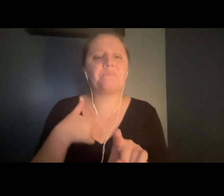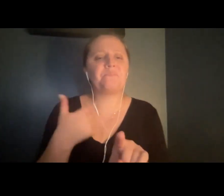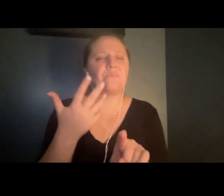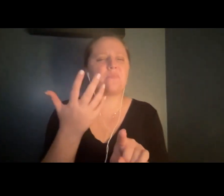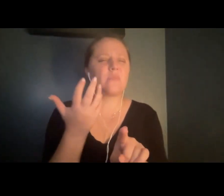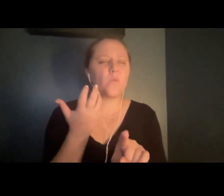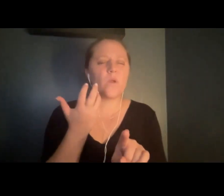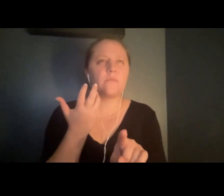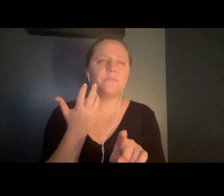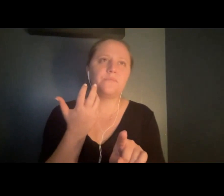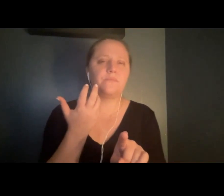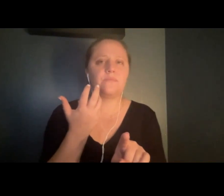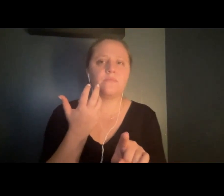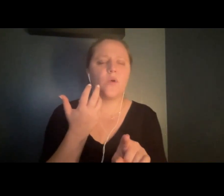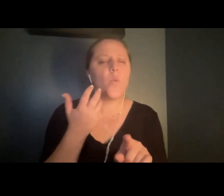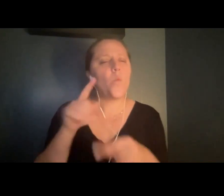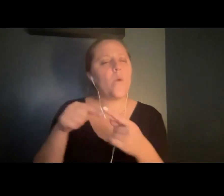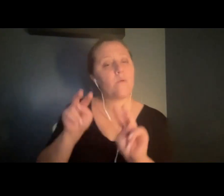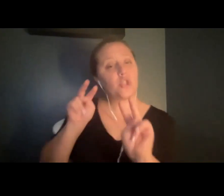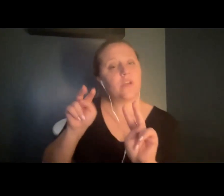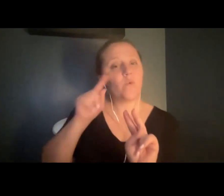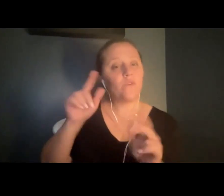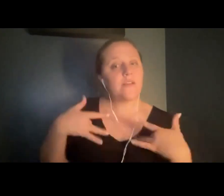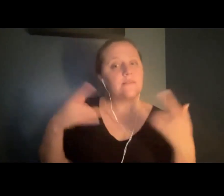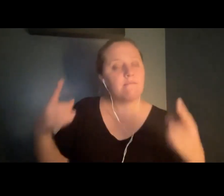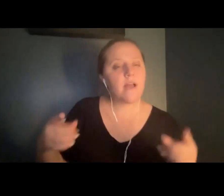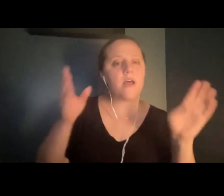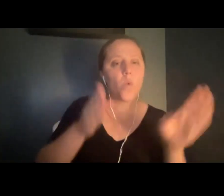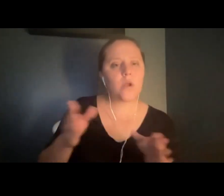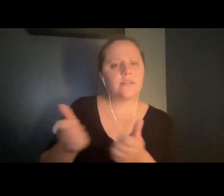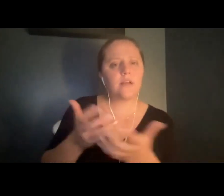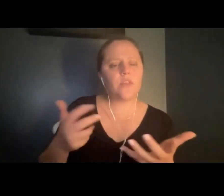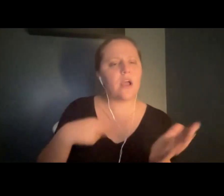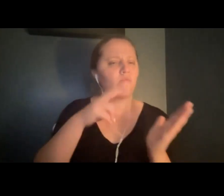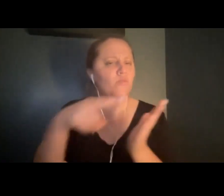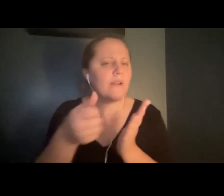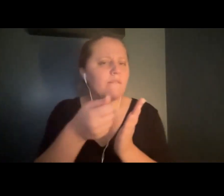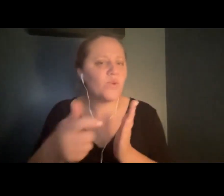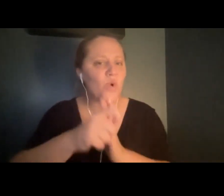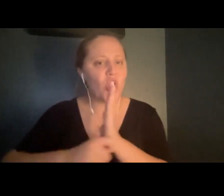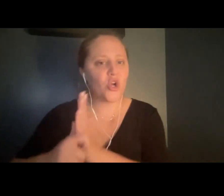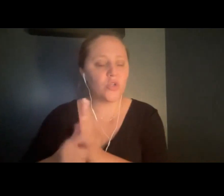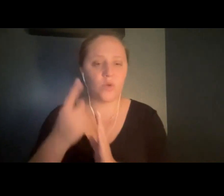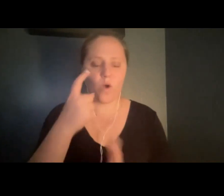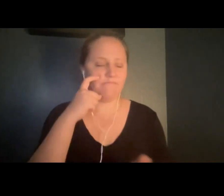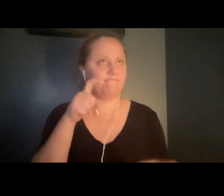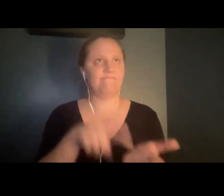coming up to this event and kind of organizing, I did read a few articles and one of them really stuck out into my head because it was it was a really